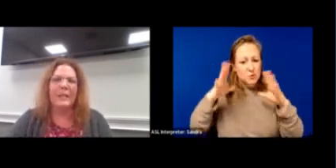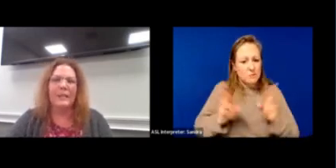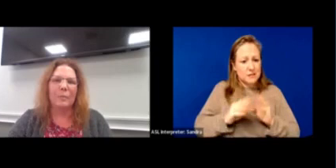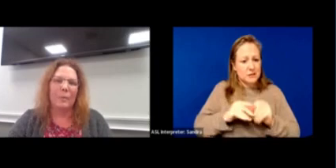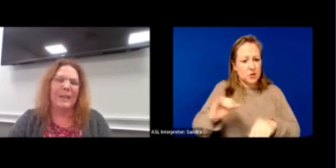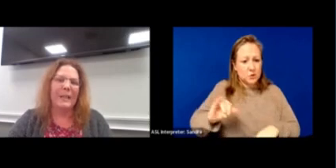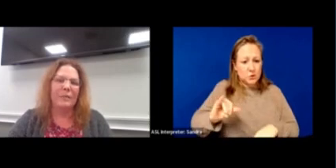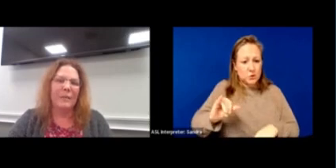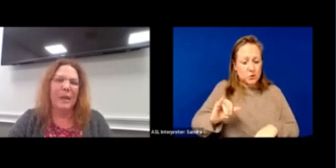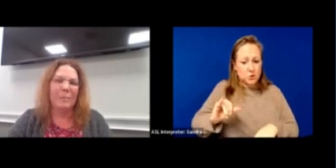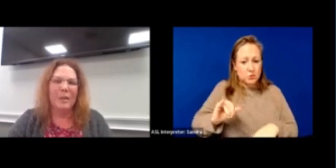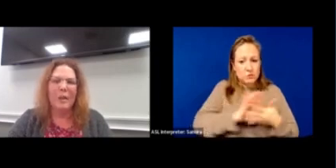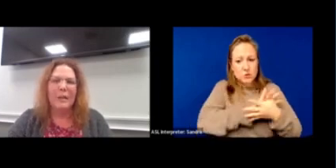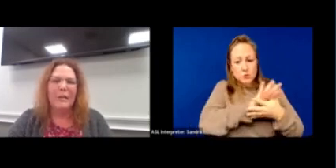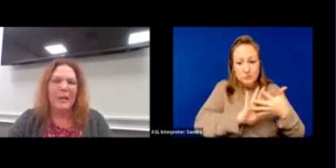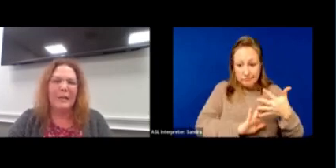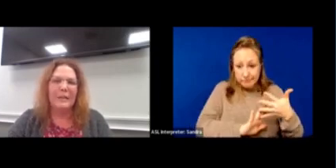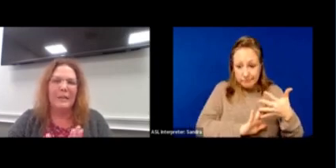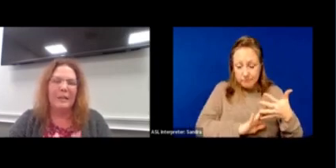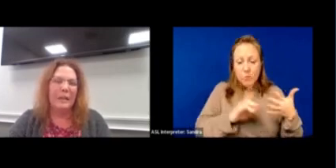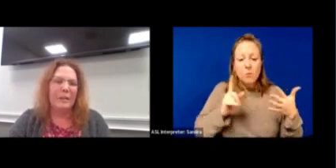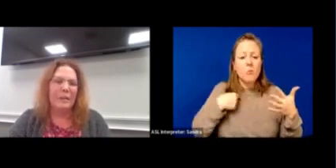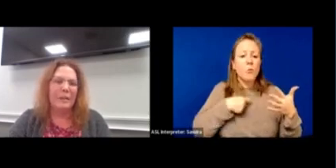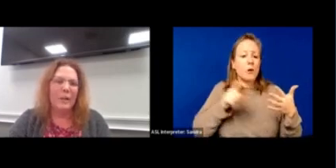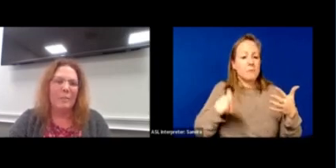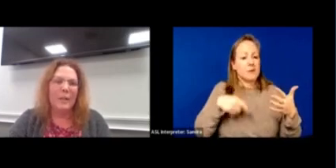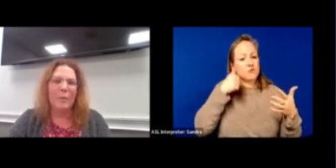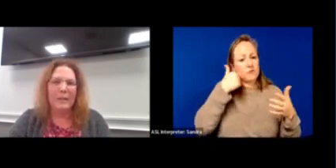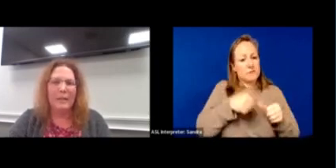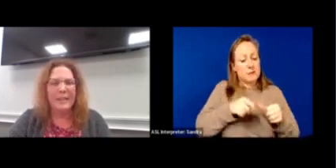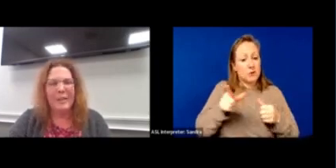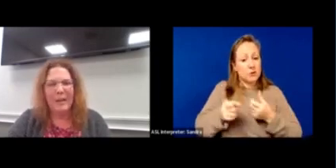this, we need to remember that supporting people is a team